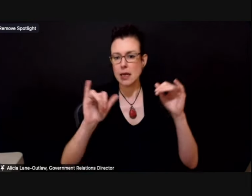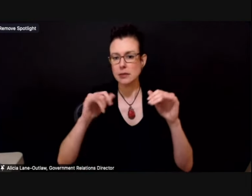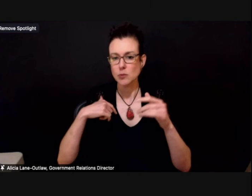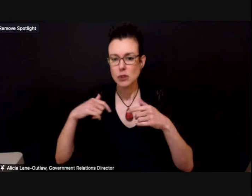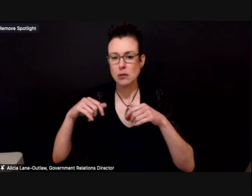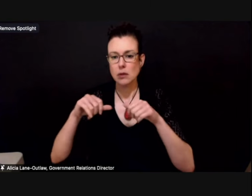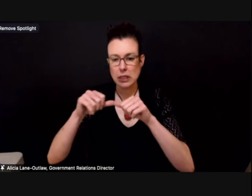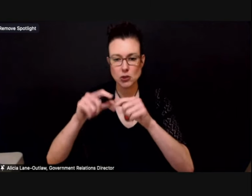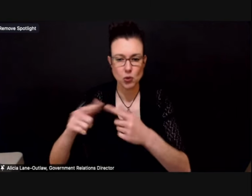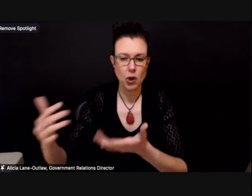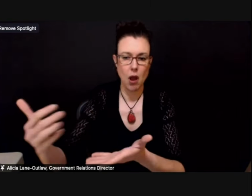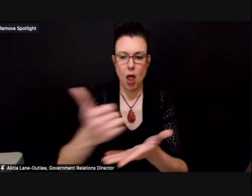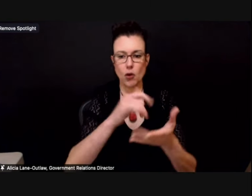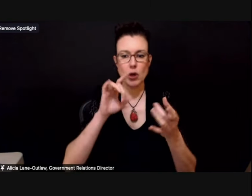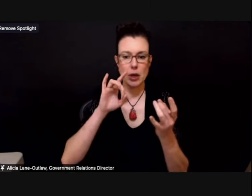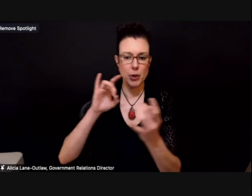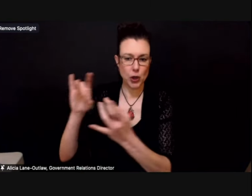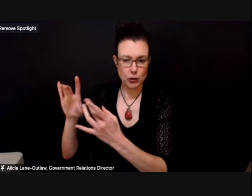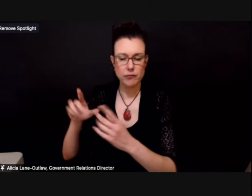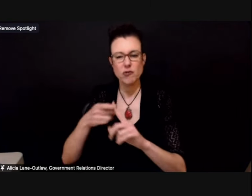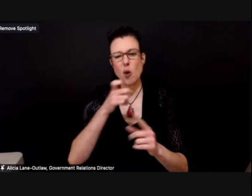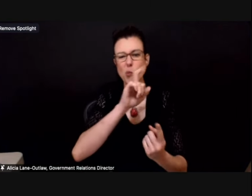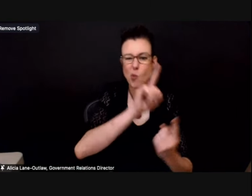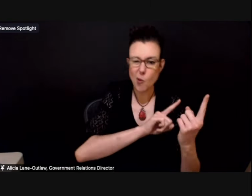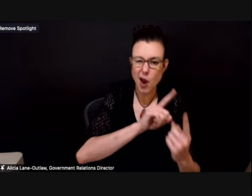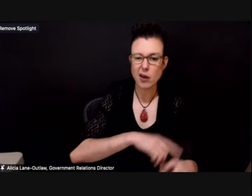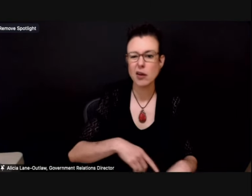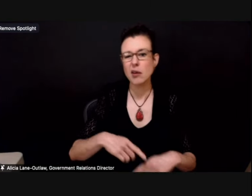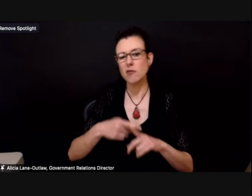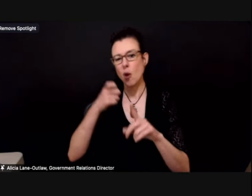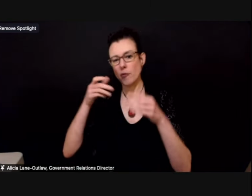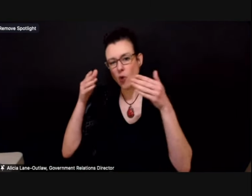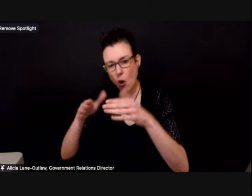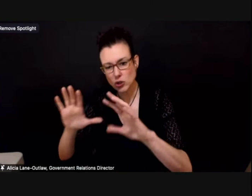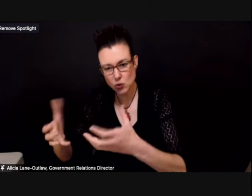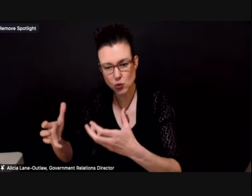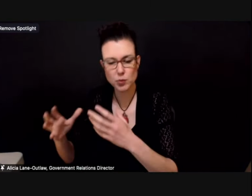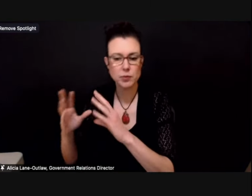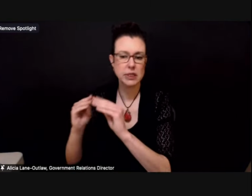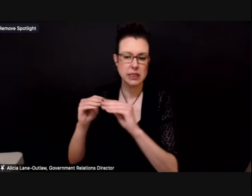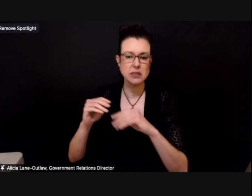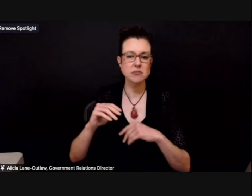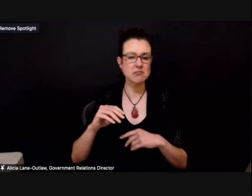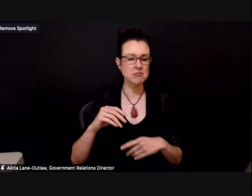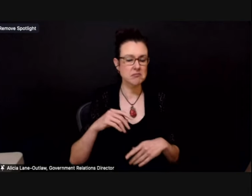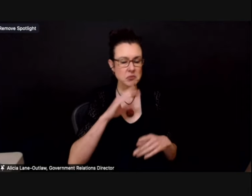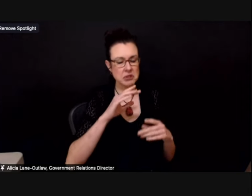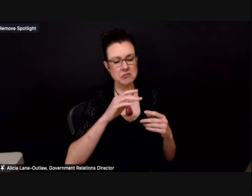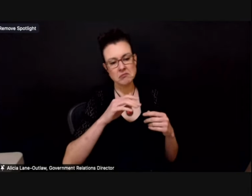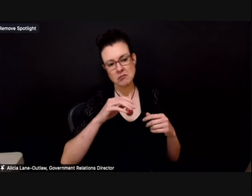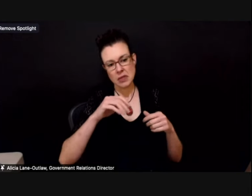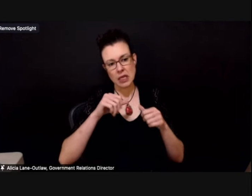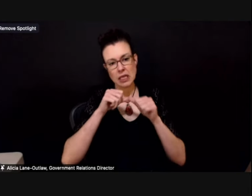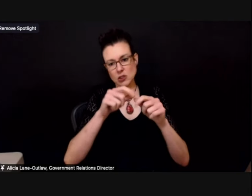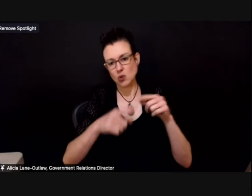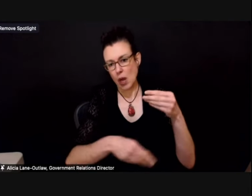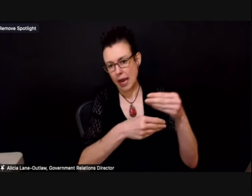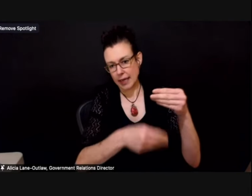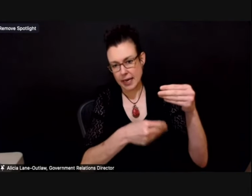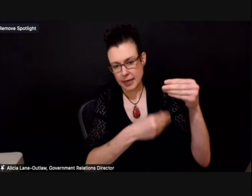as additional community input is gathered through 1:1 meetings, the focus groups, etc.